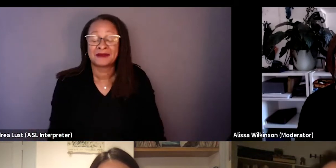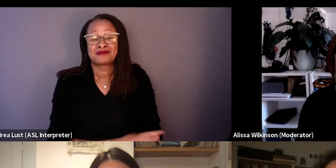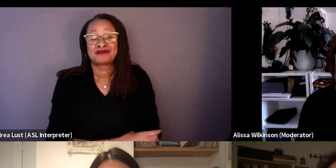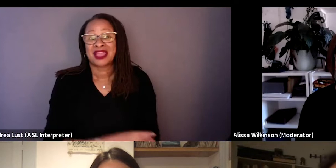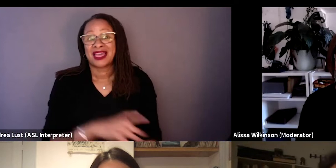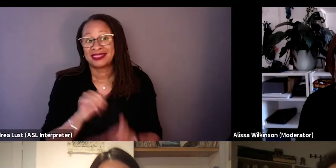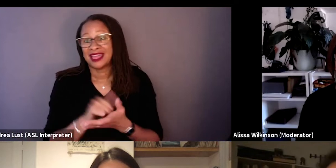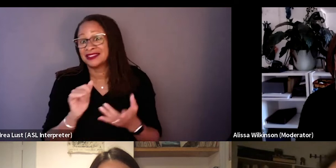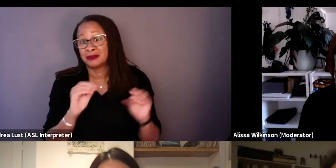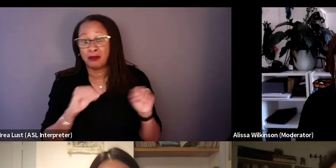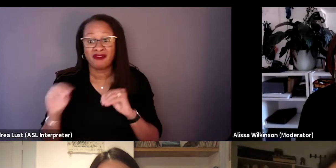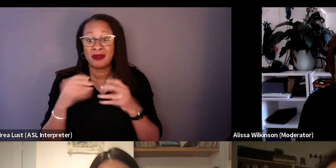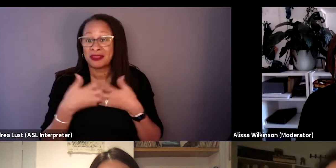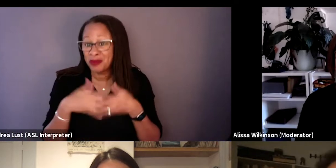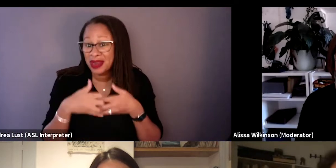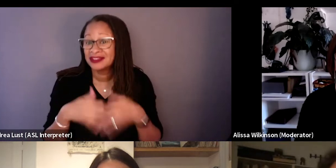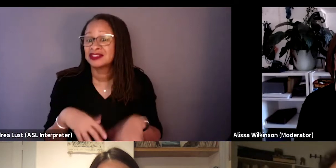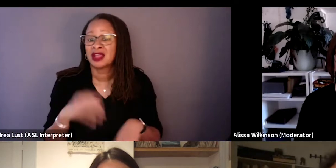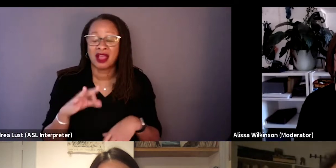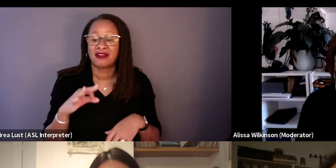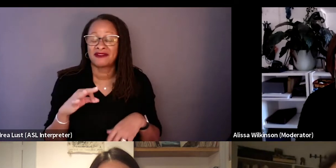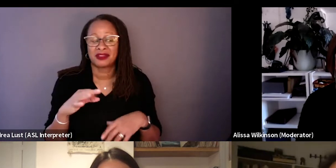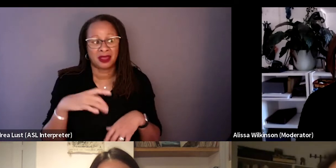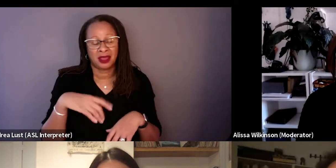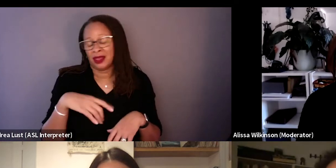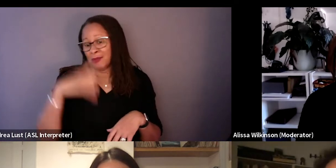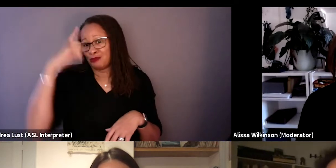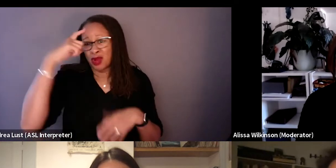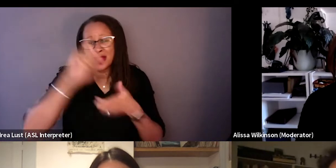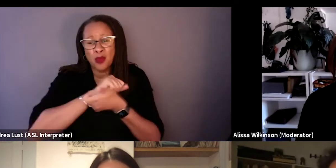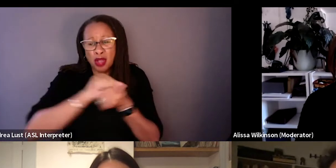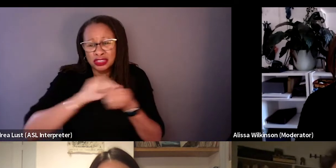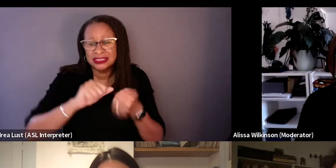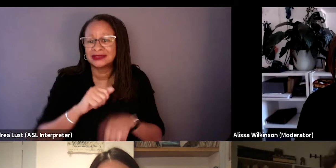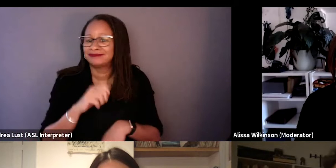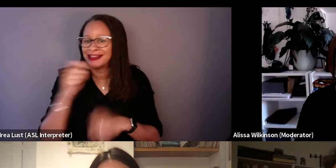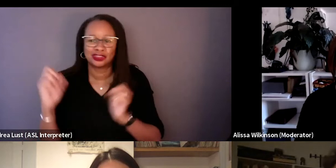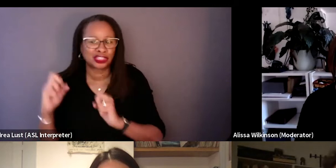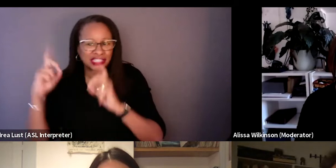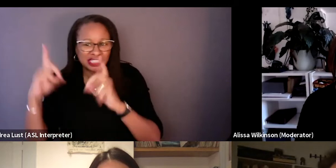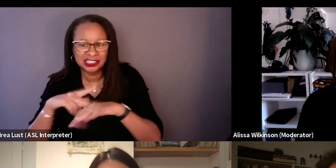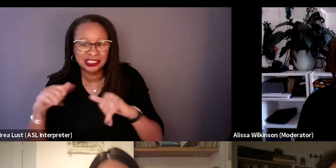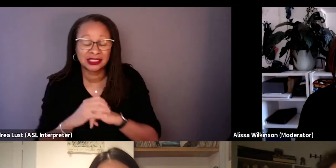of the brainwashing, the un-education. And, and, and I think with our strong character,